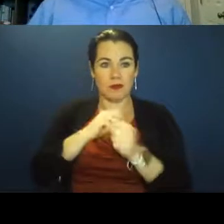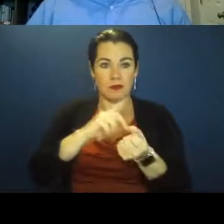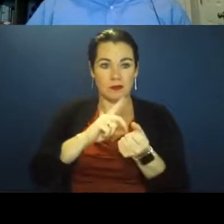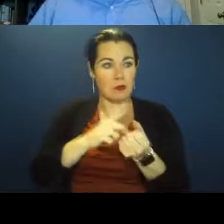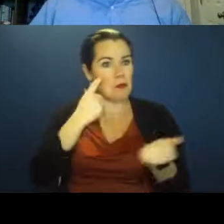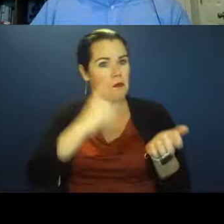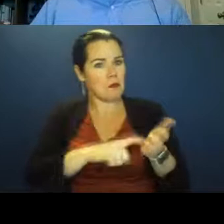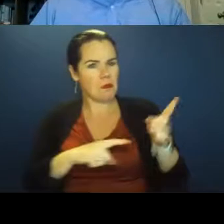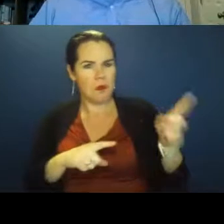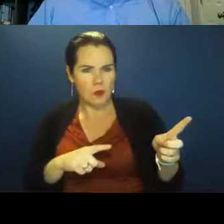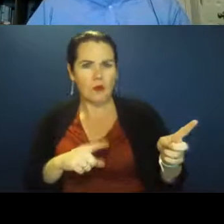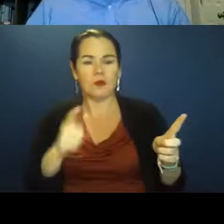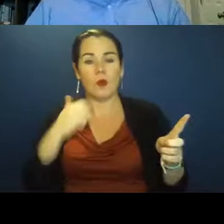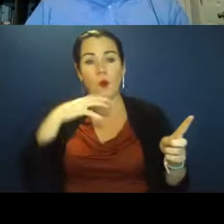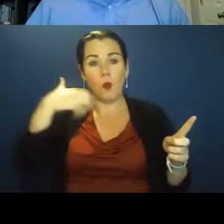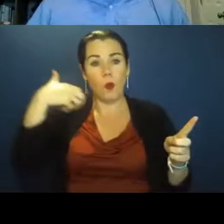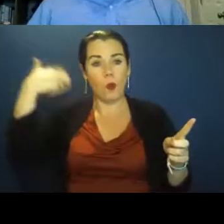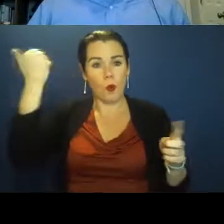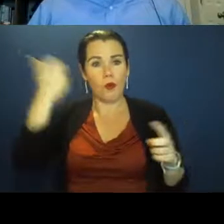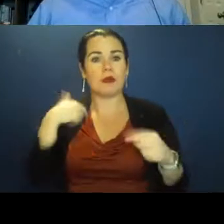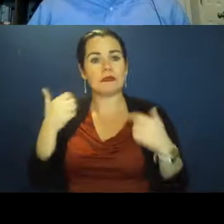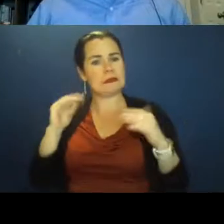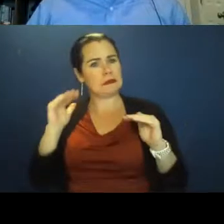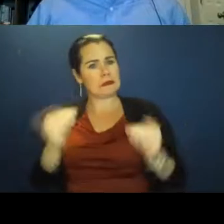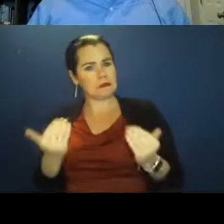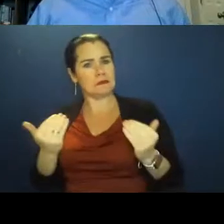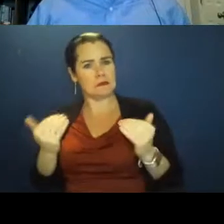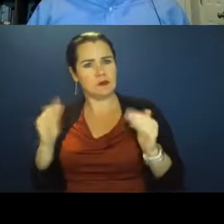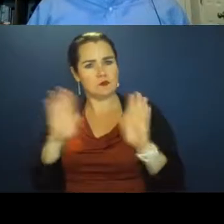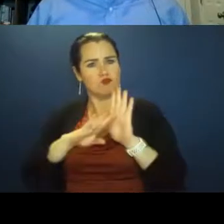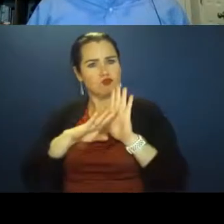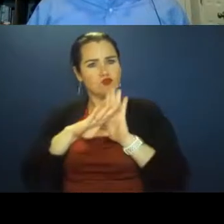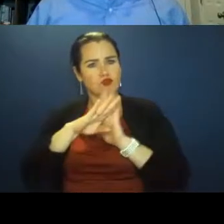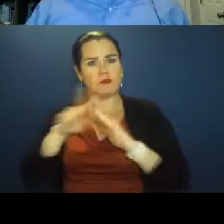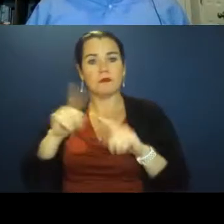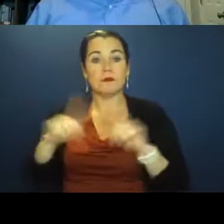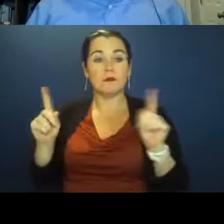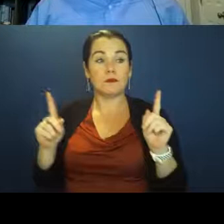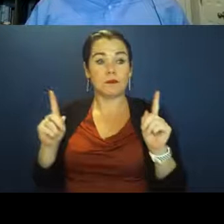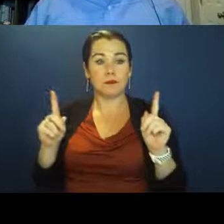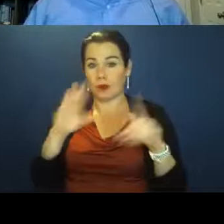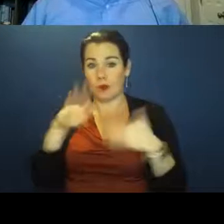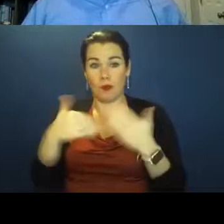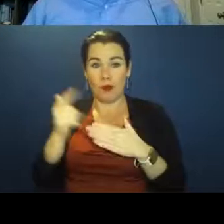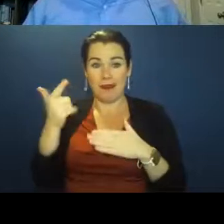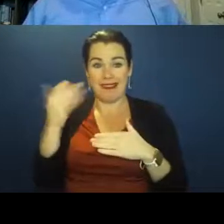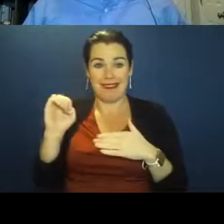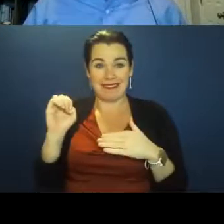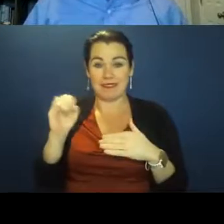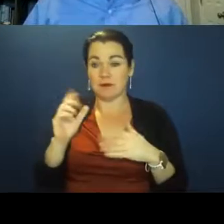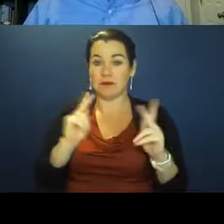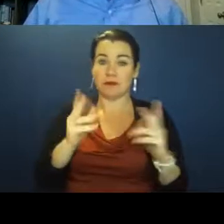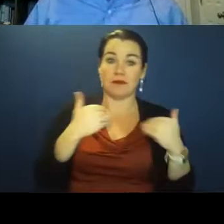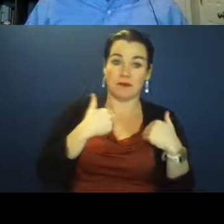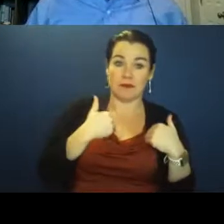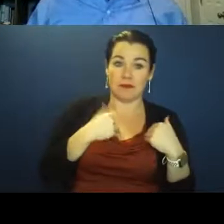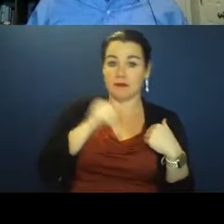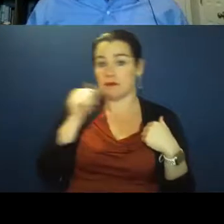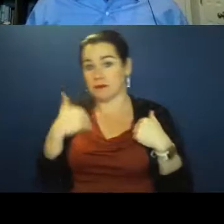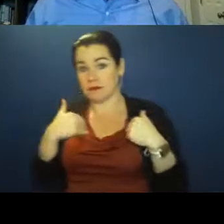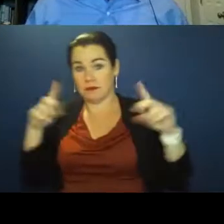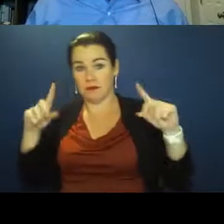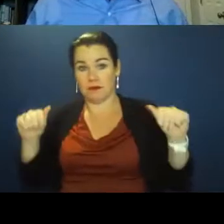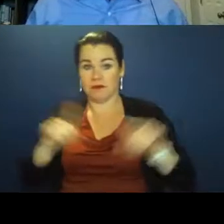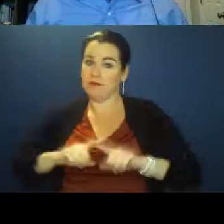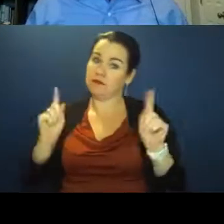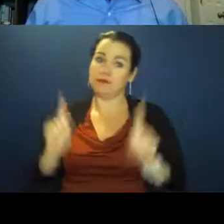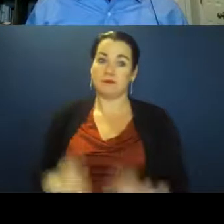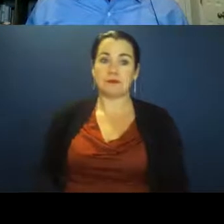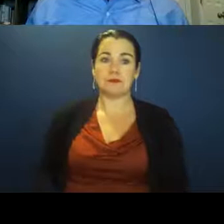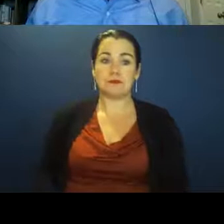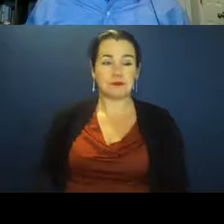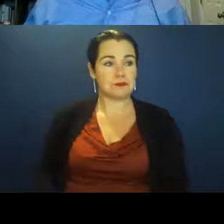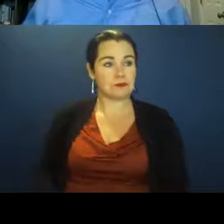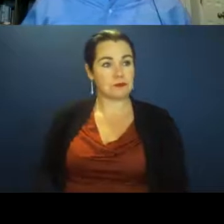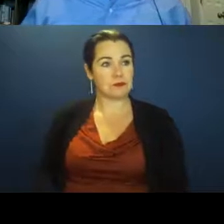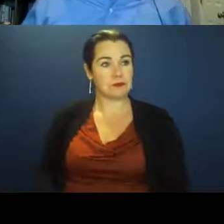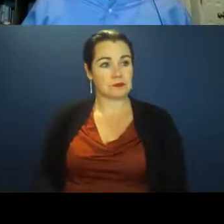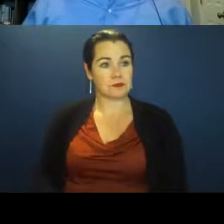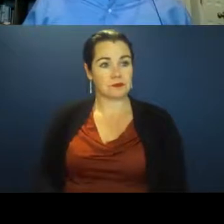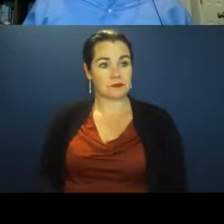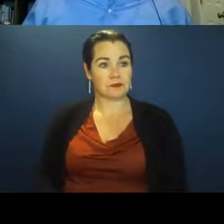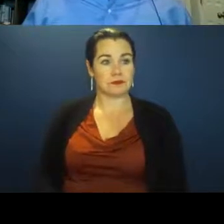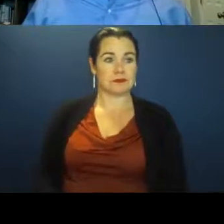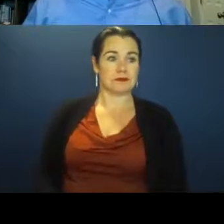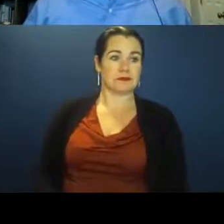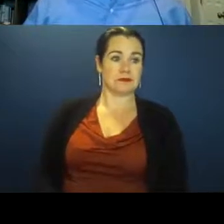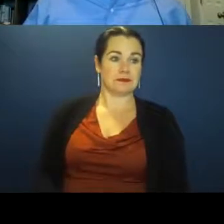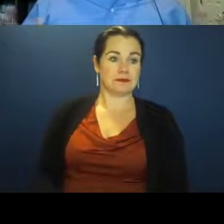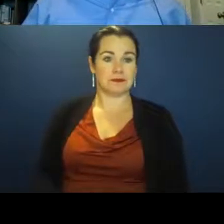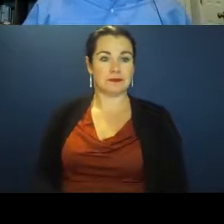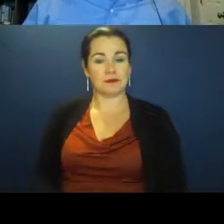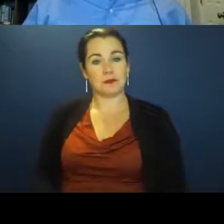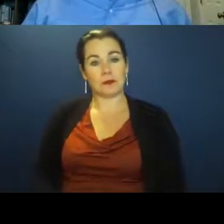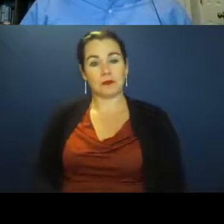not driving this difference in access to medical care. We generally see a rising percentage as age increases, but it is clear that there are differences across all age groups between people with and without disabilities. So, in summary, between May 2020 and November 2020,